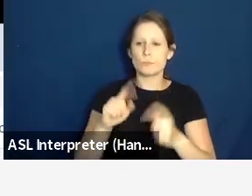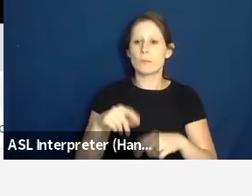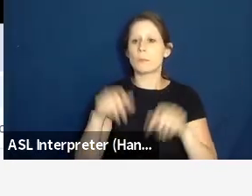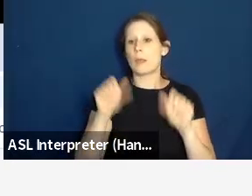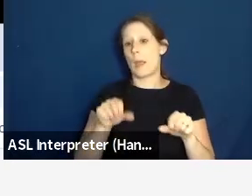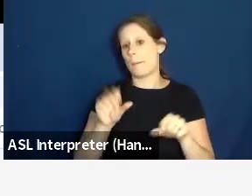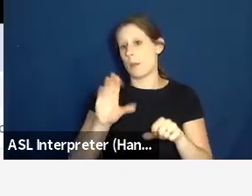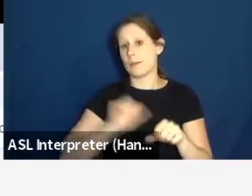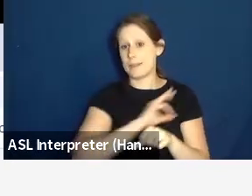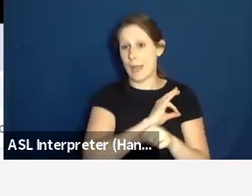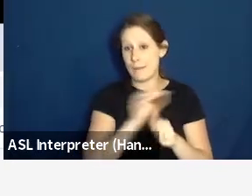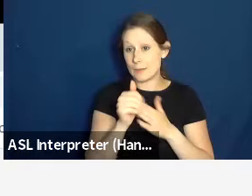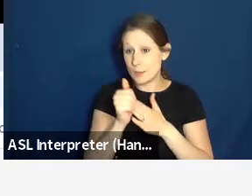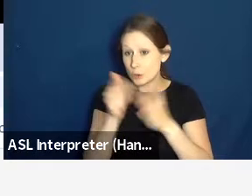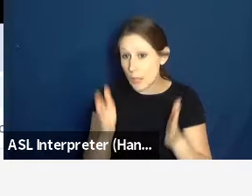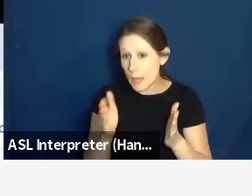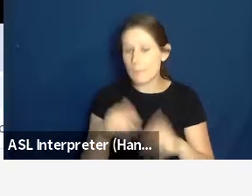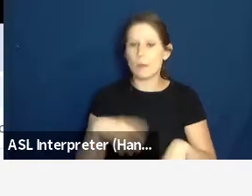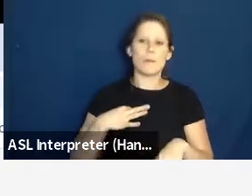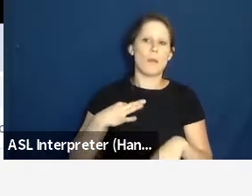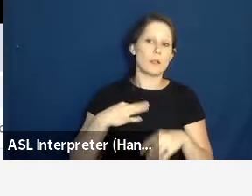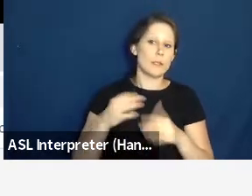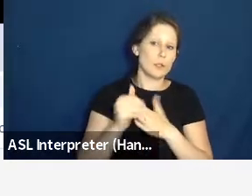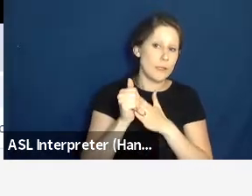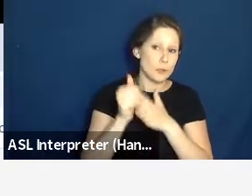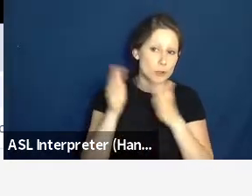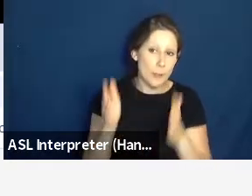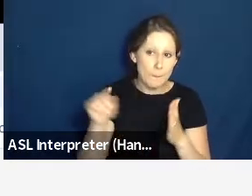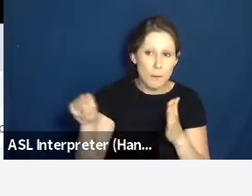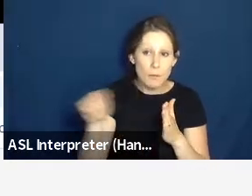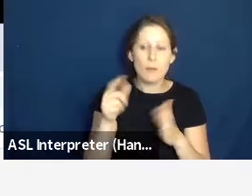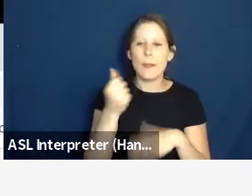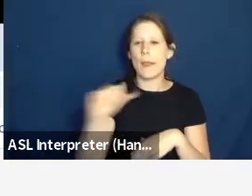staff leadership, volunteer leadership, or any front line person that would be face to